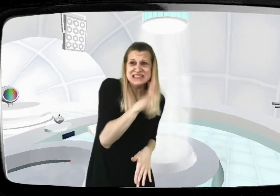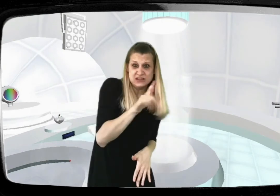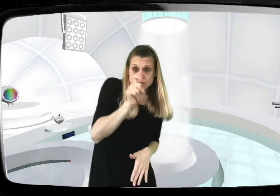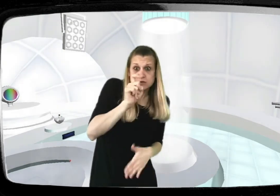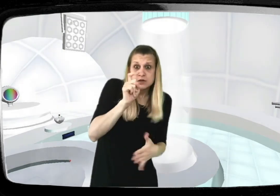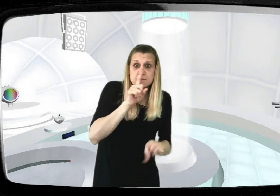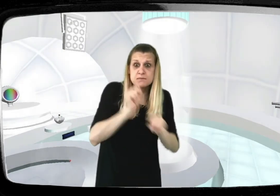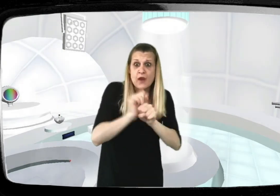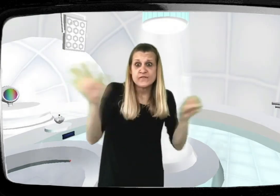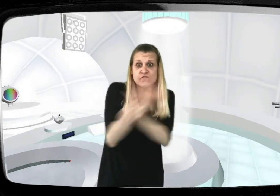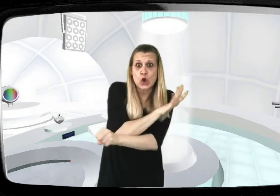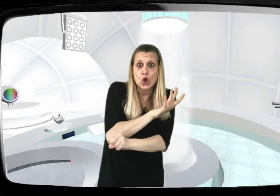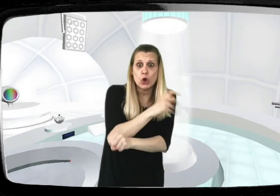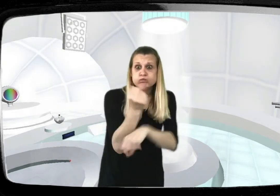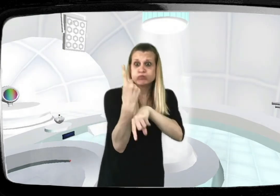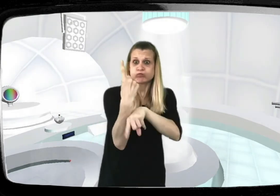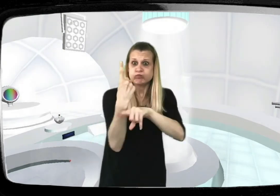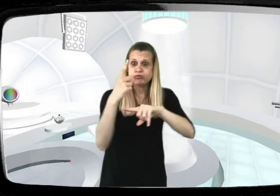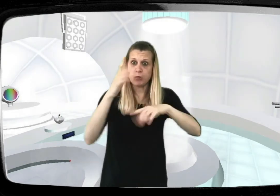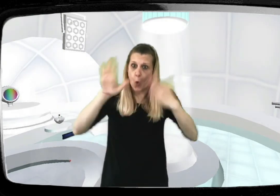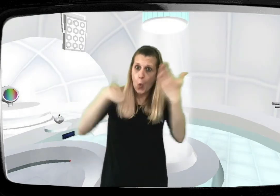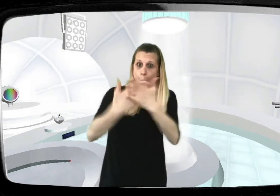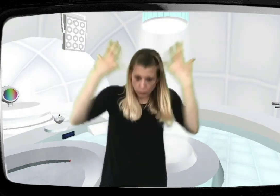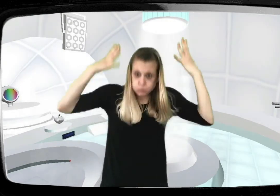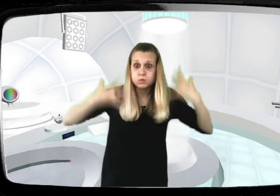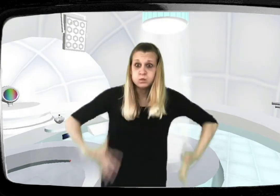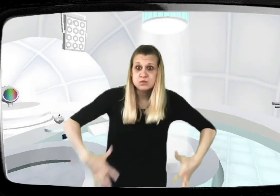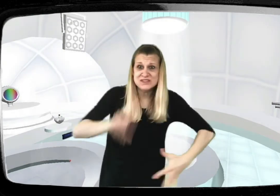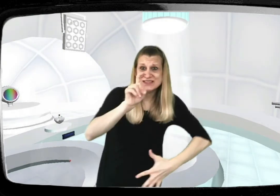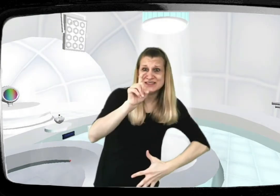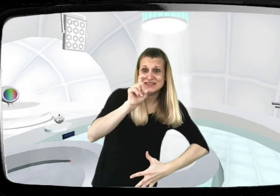"Is he all in one piece?" cried Mrs. Teavee.